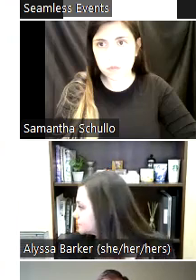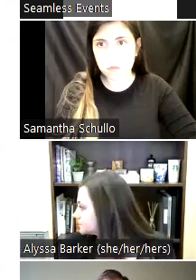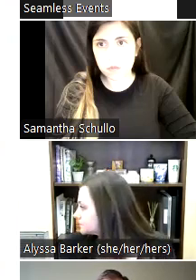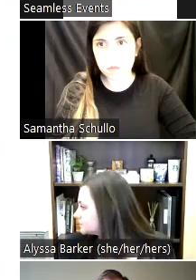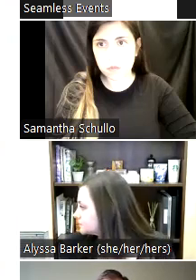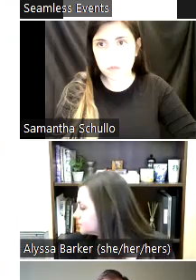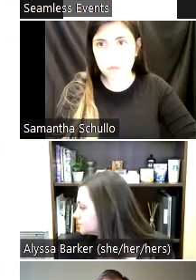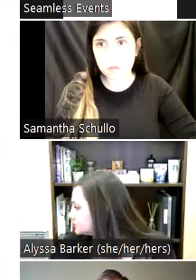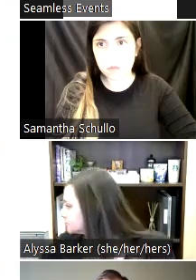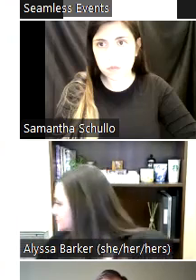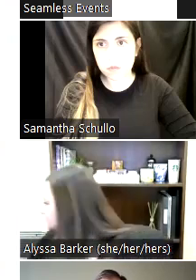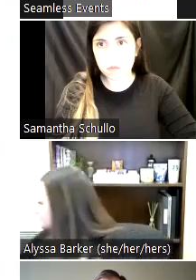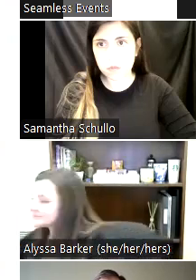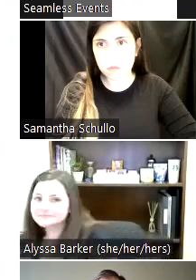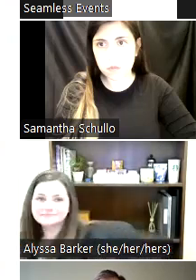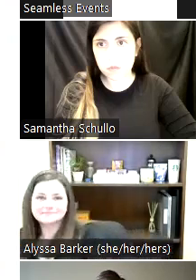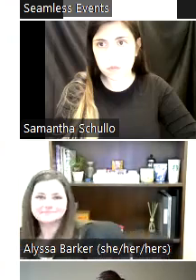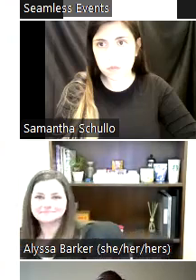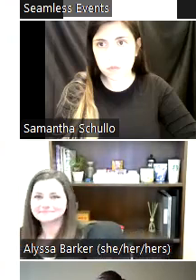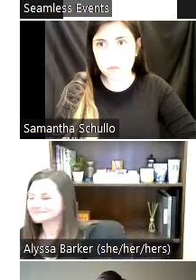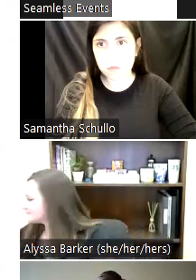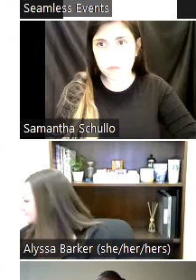Erin: Good morning everyone thanks for joining us um we're gonna give